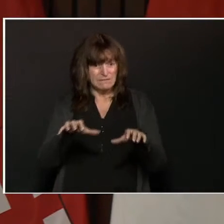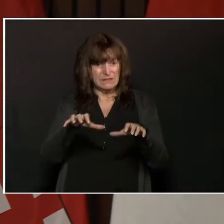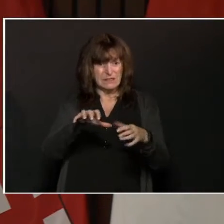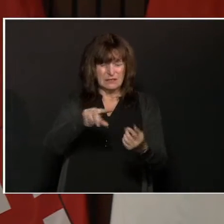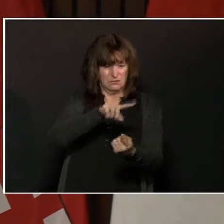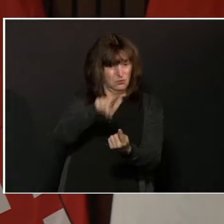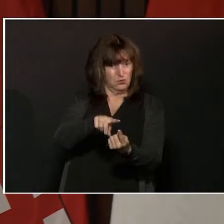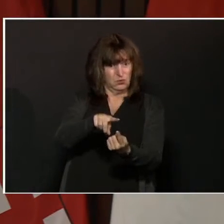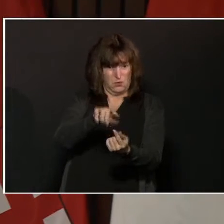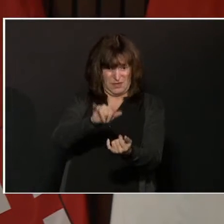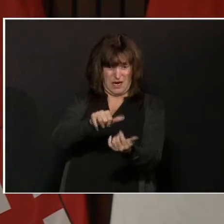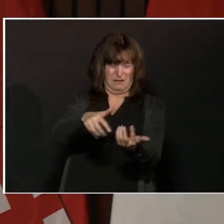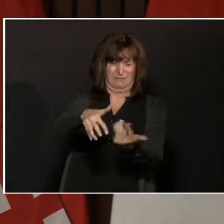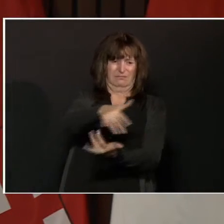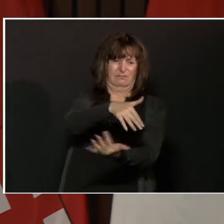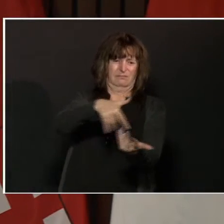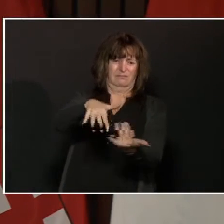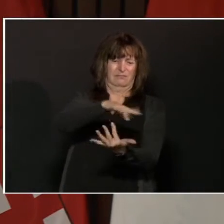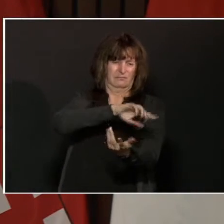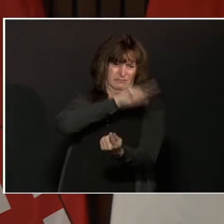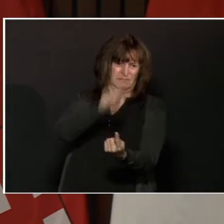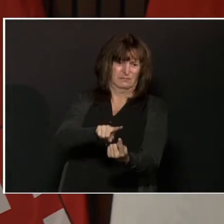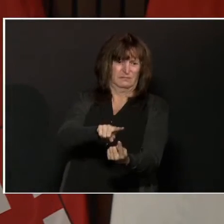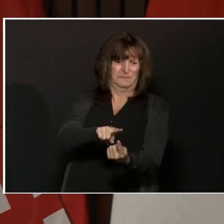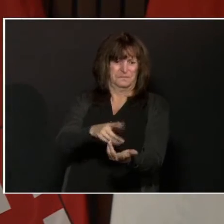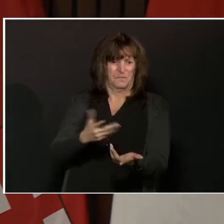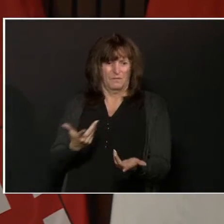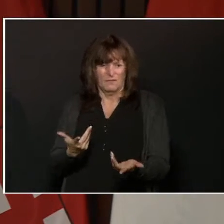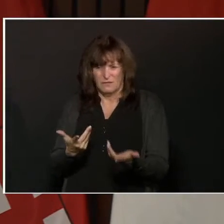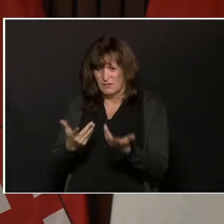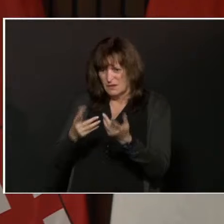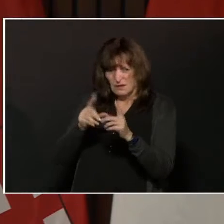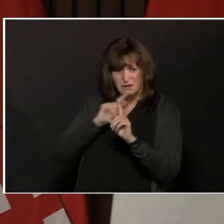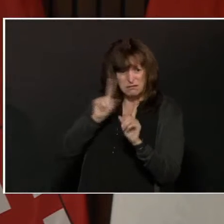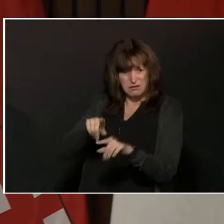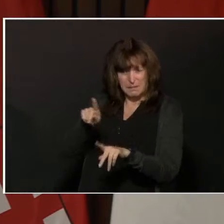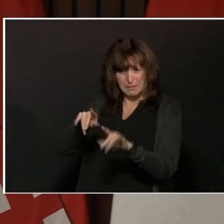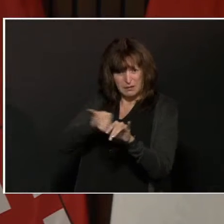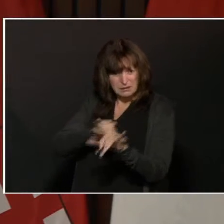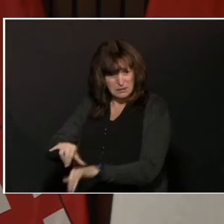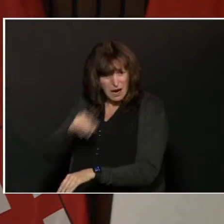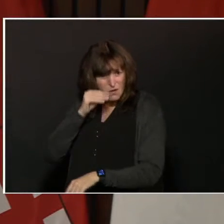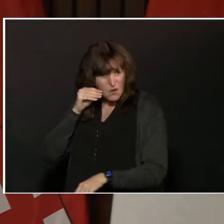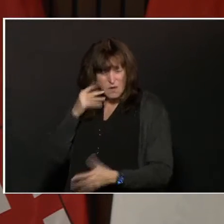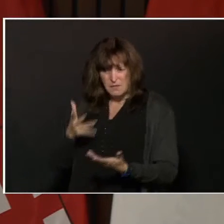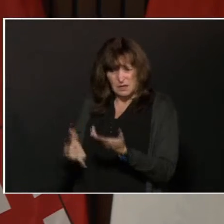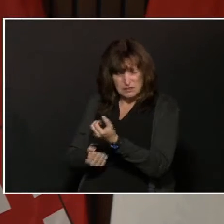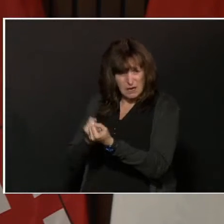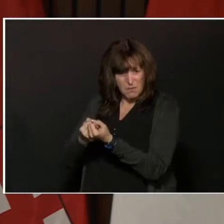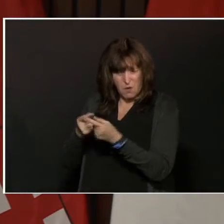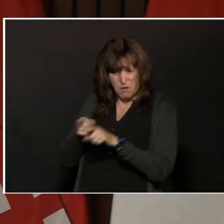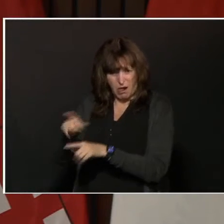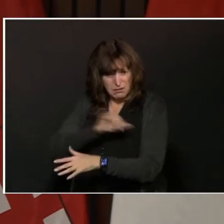HIGHER SPREAD OF THE DISEASE AND SO HIGHER SPREAD OF THE DISEASE AND SO IF HIGHER SPREAD OF THE DISEASE AND SO IF WE HIGHER SPREAD OF THE DISEASE AND SO IF WE SEE HIGHER SPREAD OF THE DISEASE AND SO IF WE SO IF WE SAID YOU TALKED ABOUT BEFORE SO IF WE SAID YOU TALKED ABOUT BEFORE THAT SO IF WE SAID YOU TALKED ABOUT BEFORE THAT THE